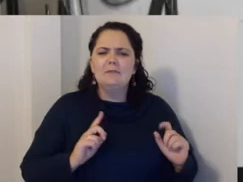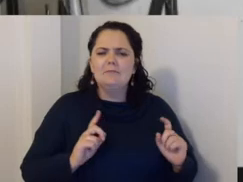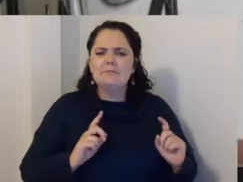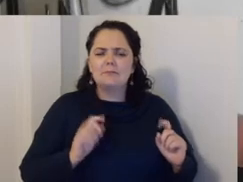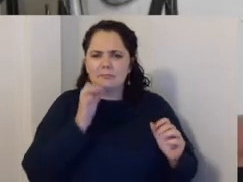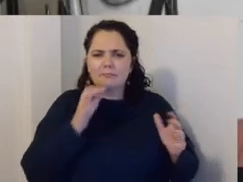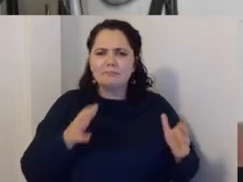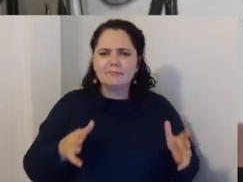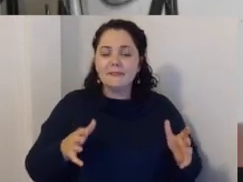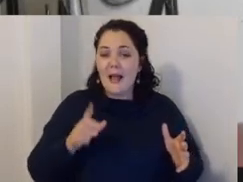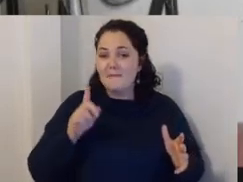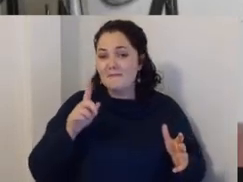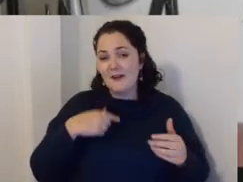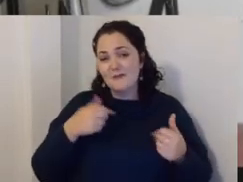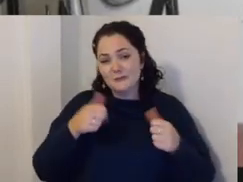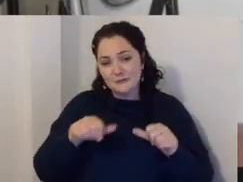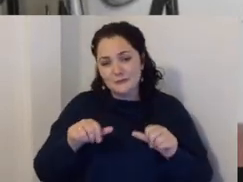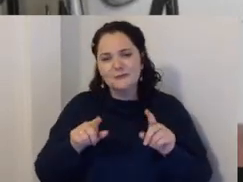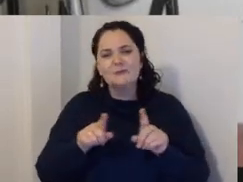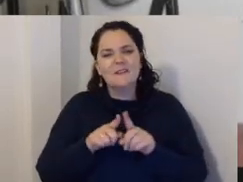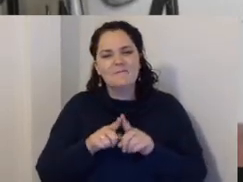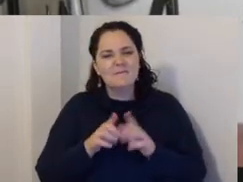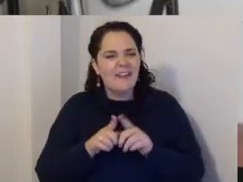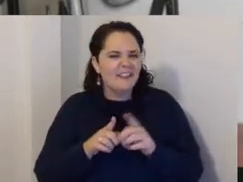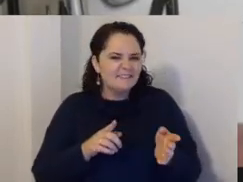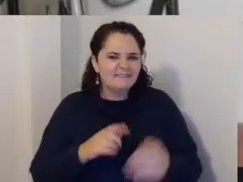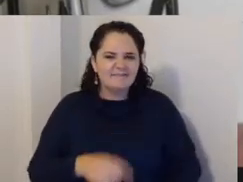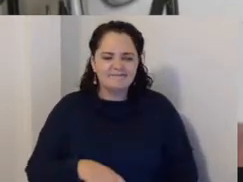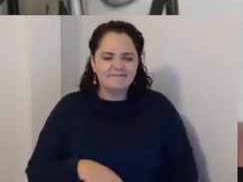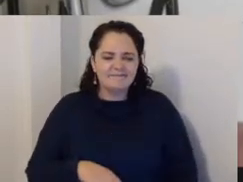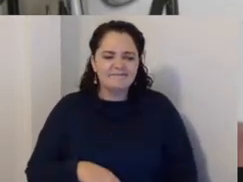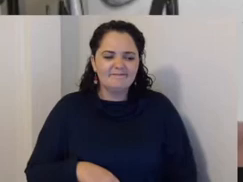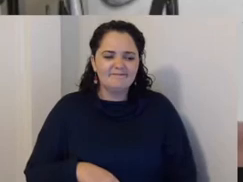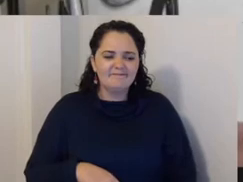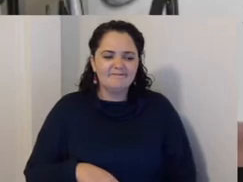but that is the method we're going to use so again that was incising the lines with a hard pencil